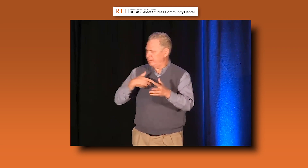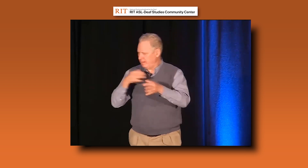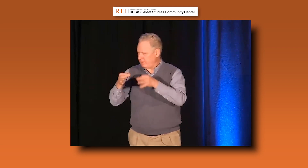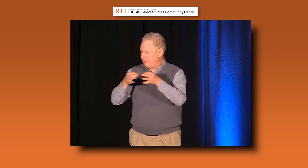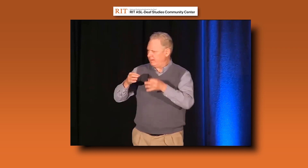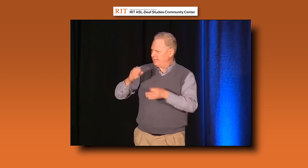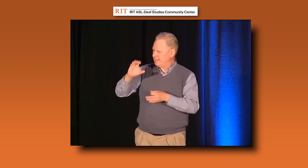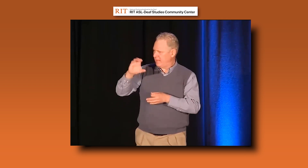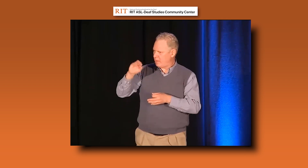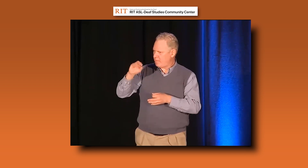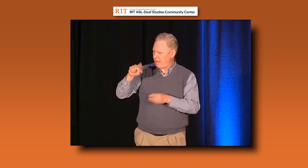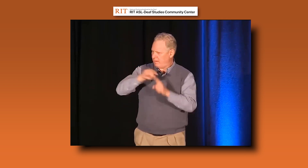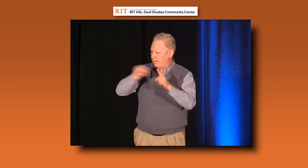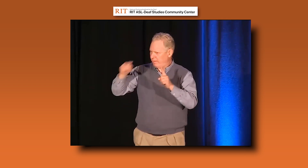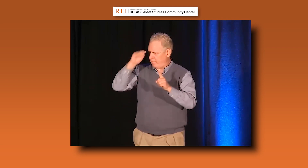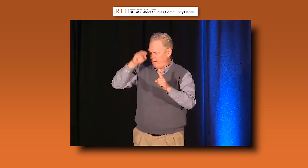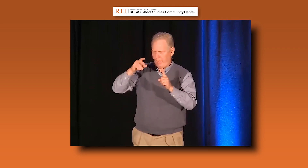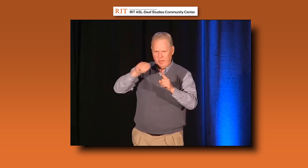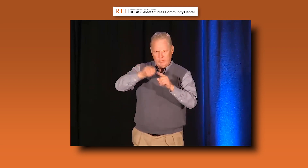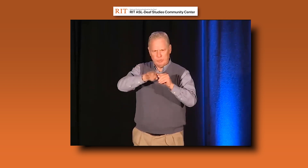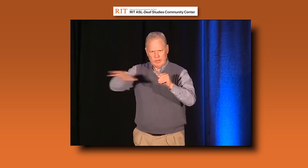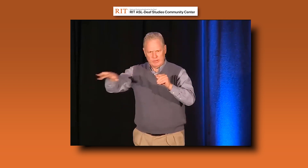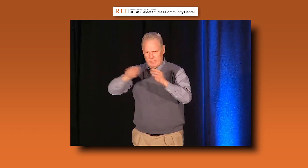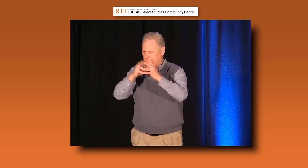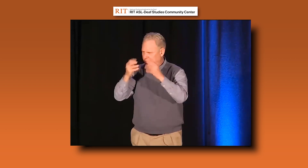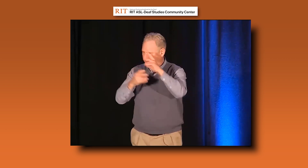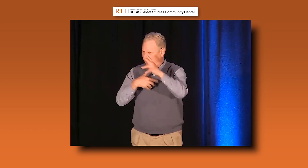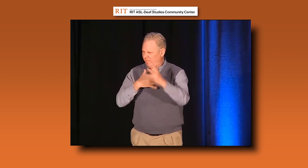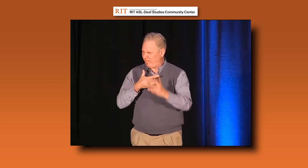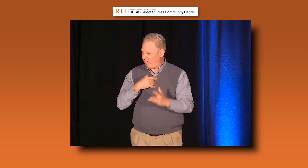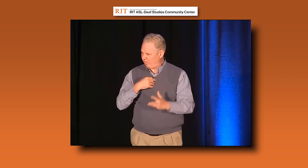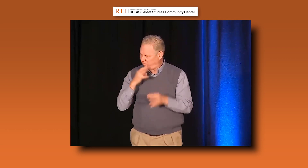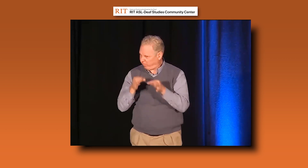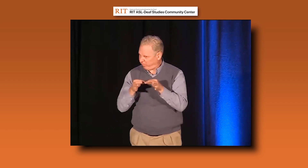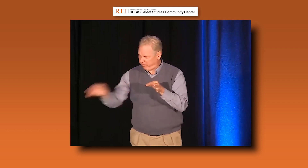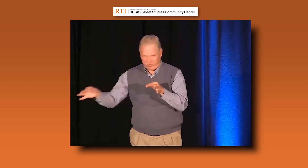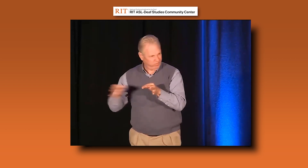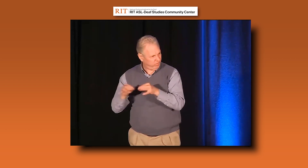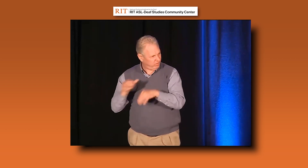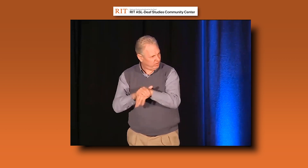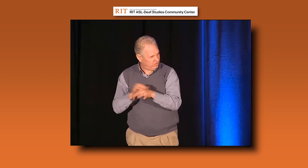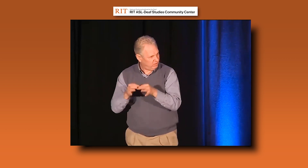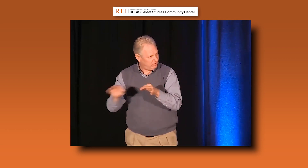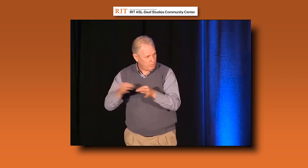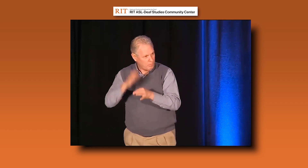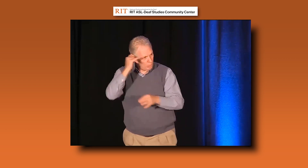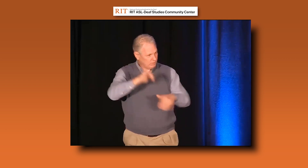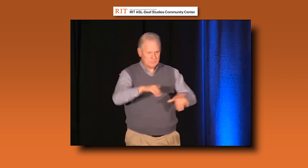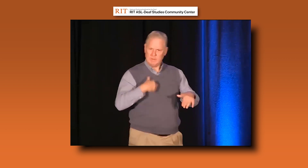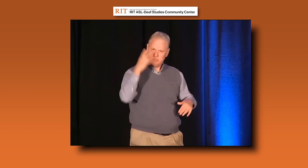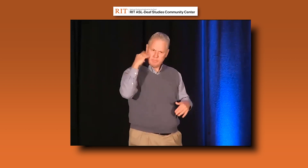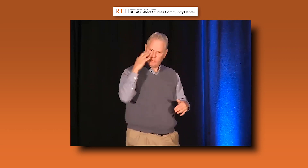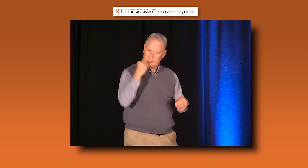It's very difficult to get sentences perfect in English